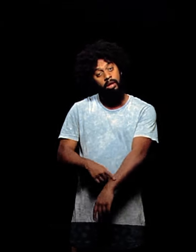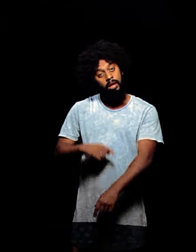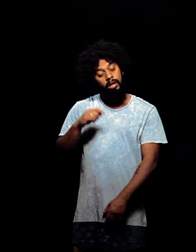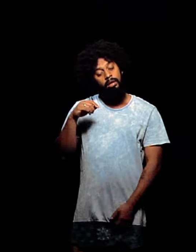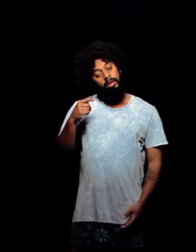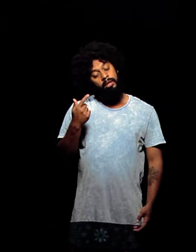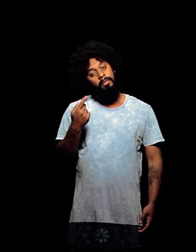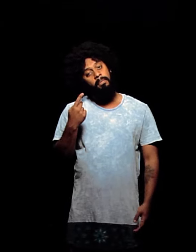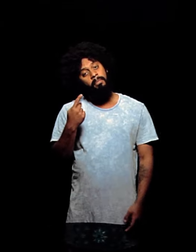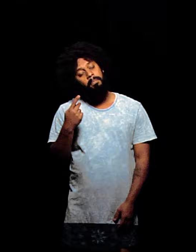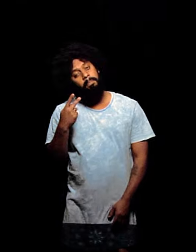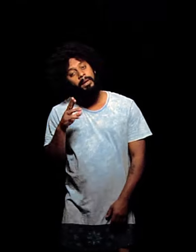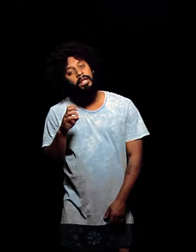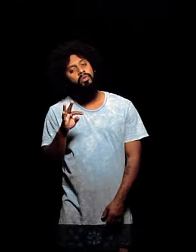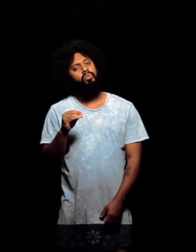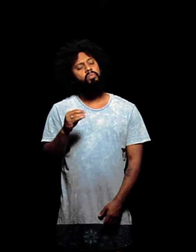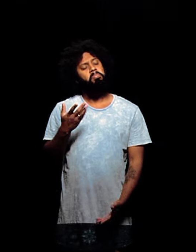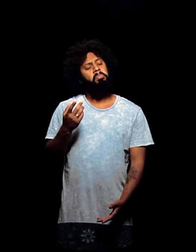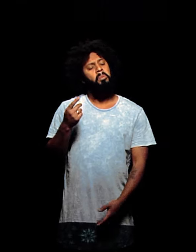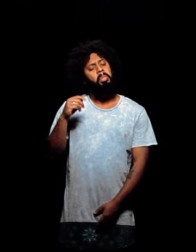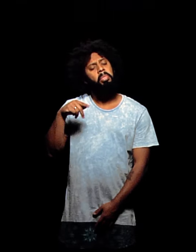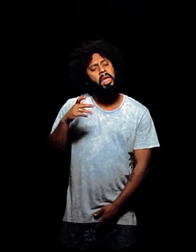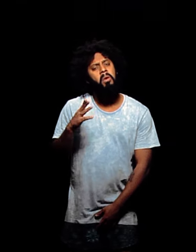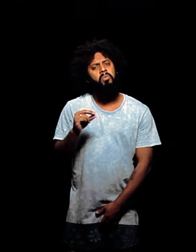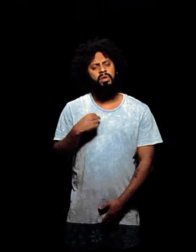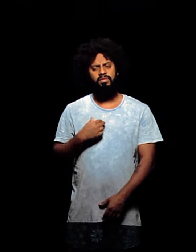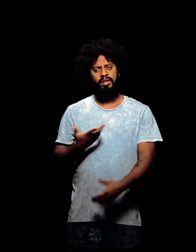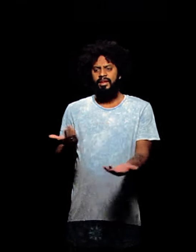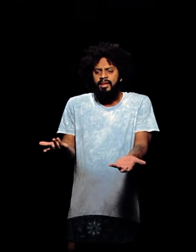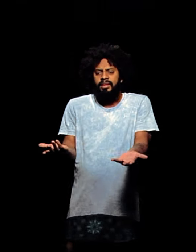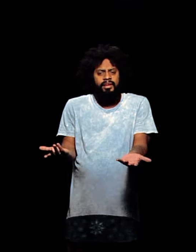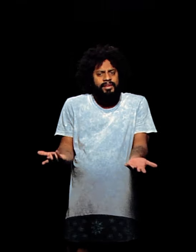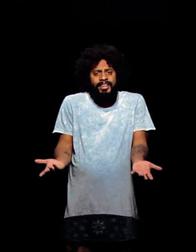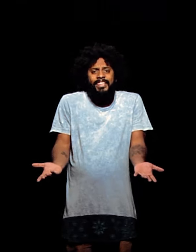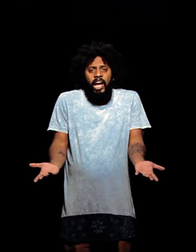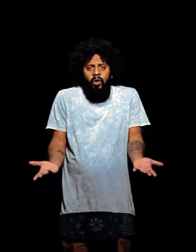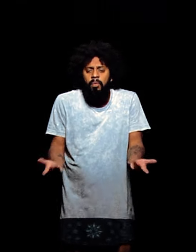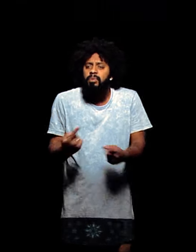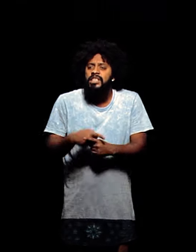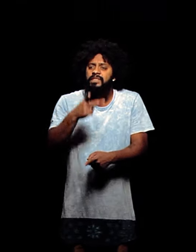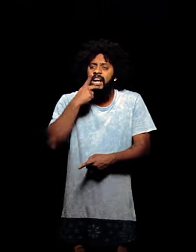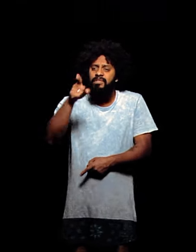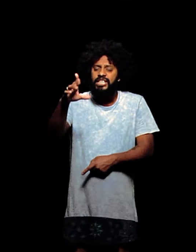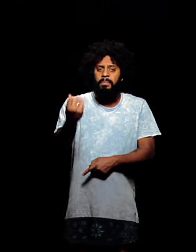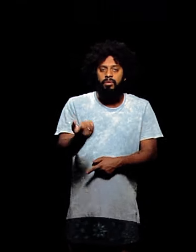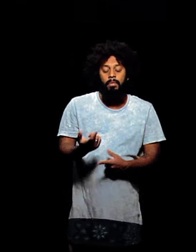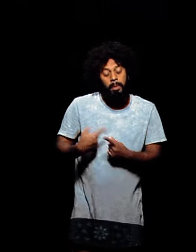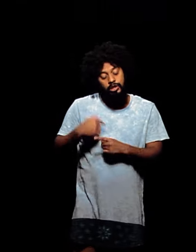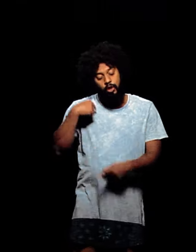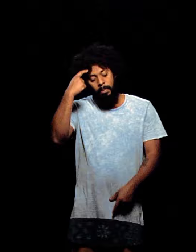"Oh, it's black or brown." And I ask, "Why you don't see yourself as black then?"